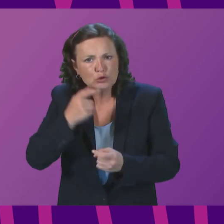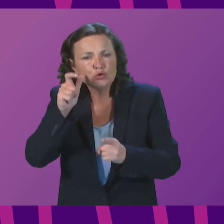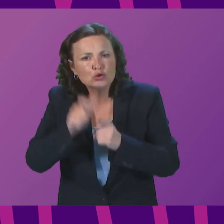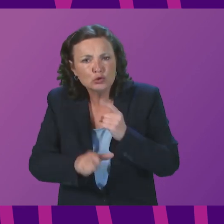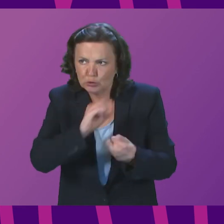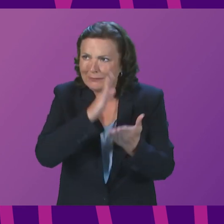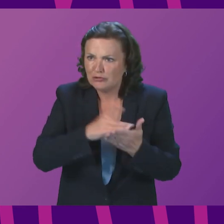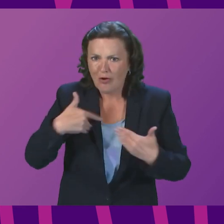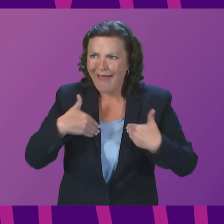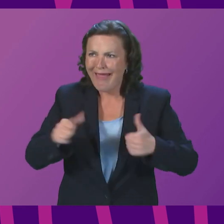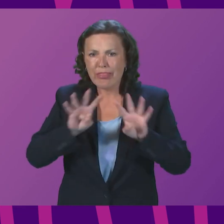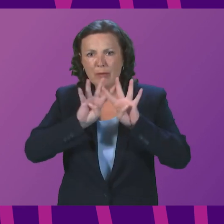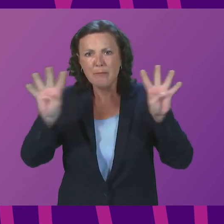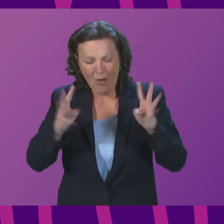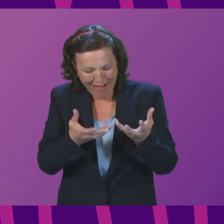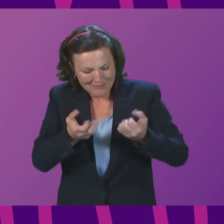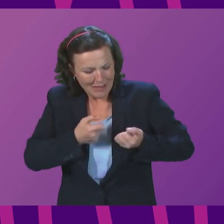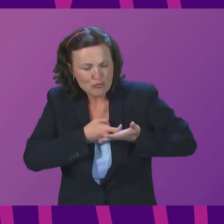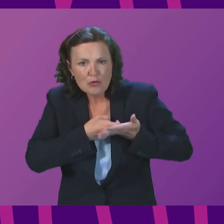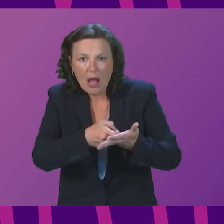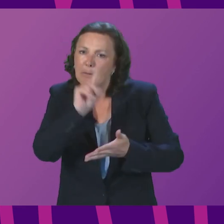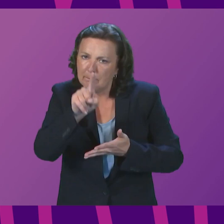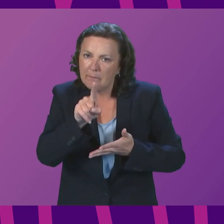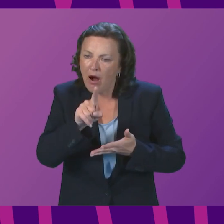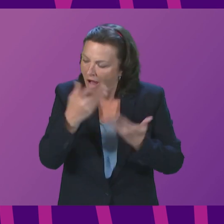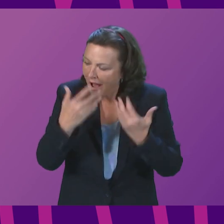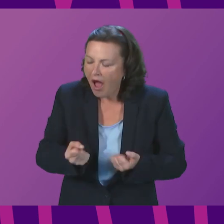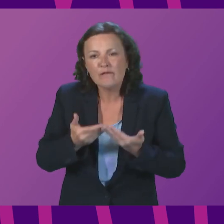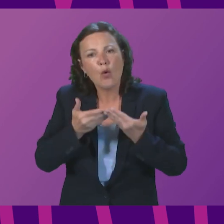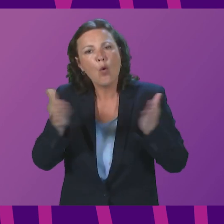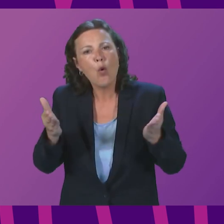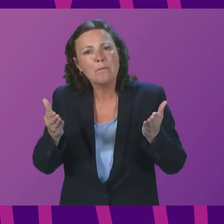an open and tolerant workplace culture in the future?